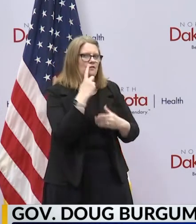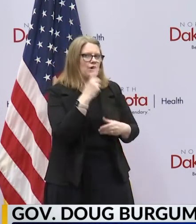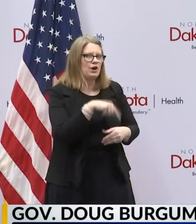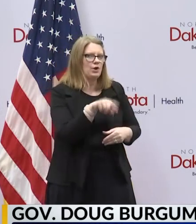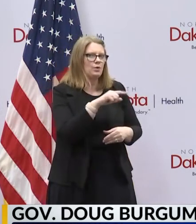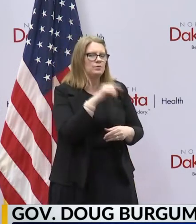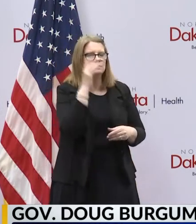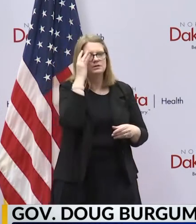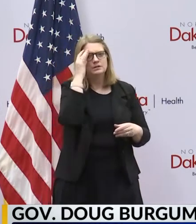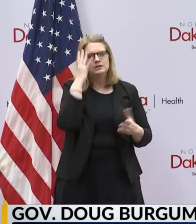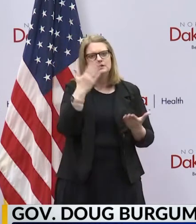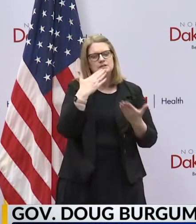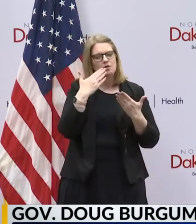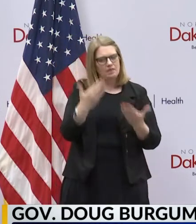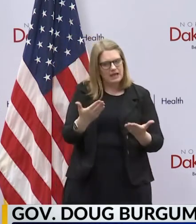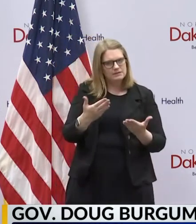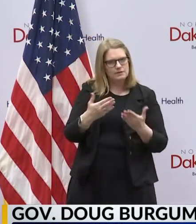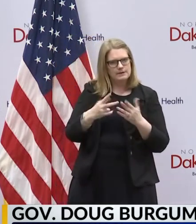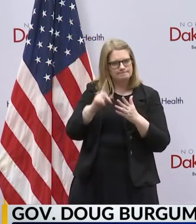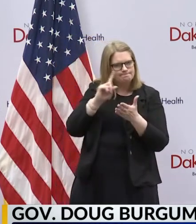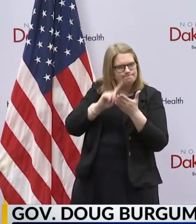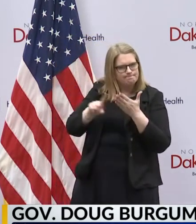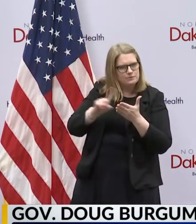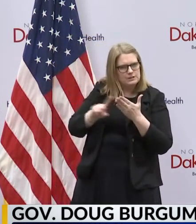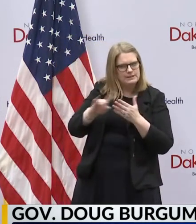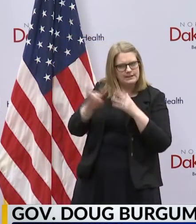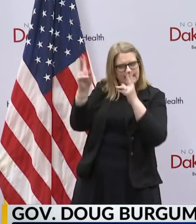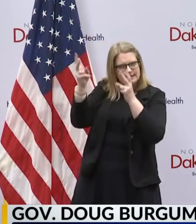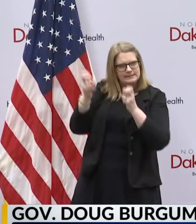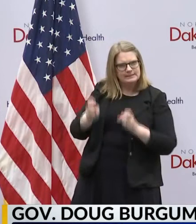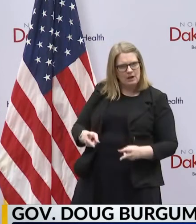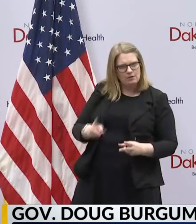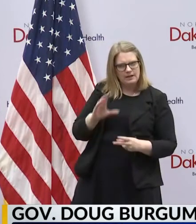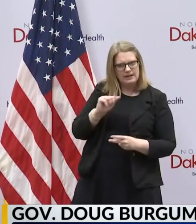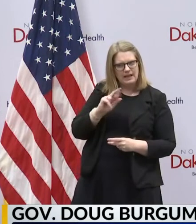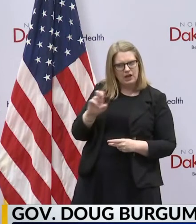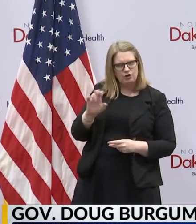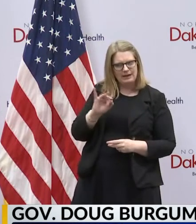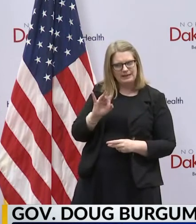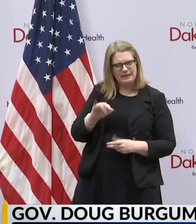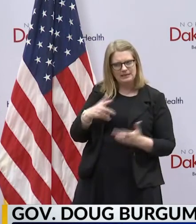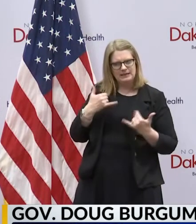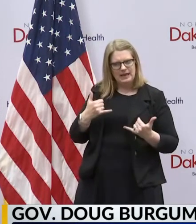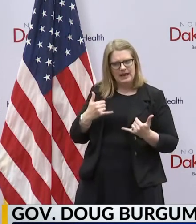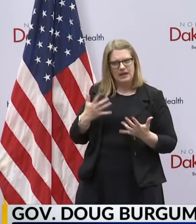COULD BE A SUPER HELPFUL TOOL FOR YOU, SO AGAIN, THANK YOU FOR